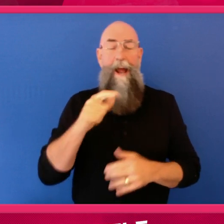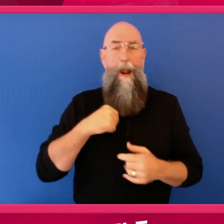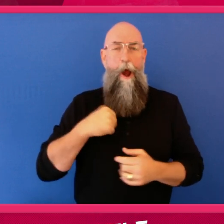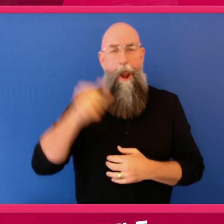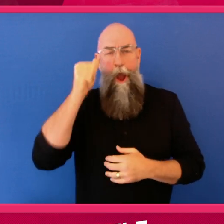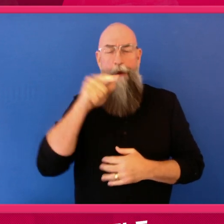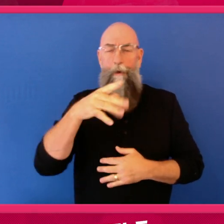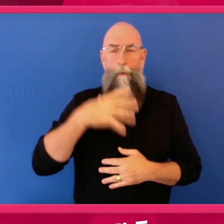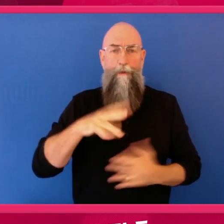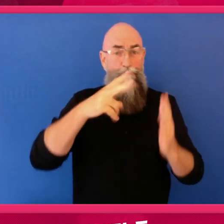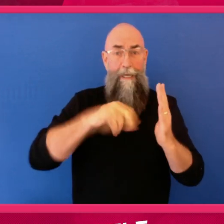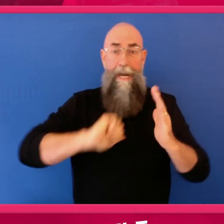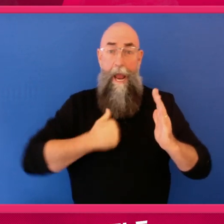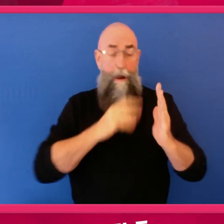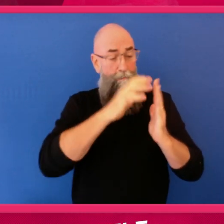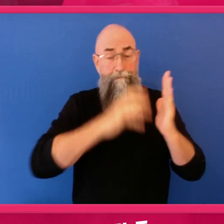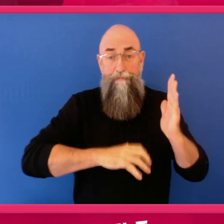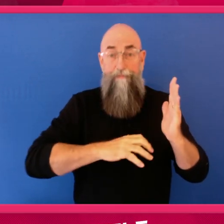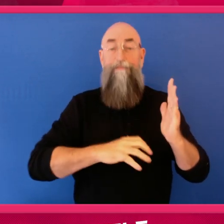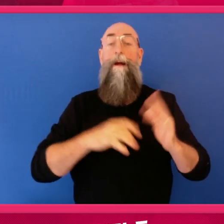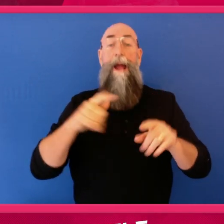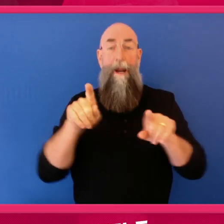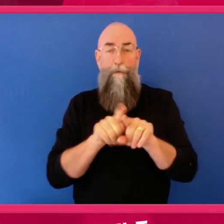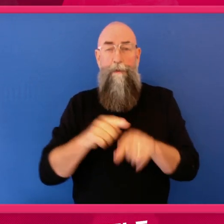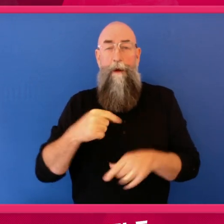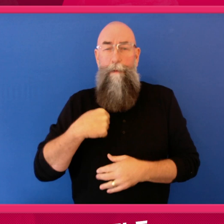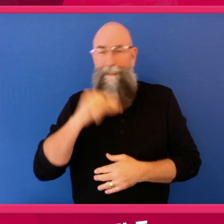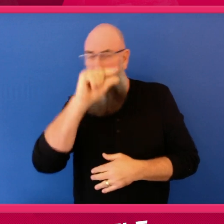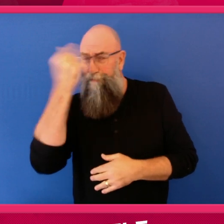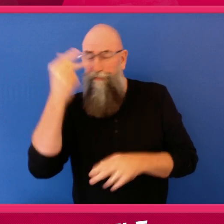our transcripts too. We're trying to make this podcast as accessible as possible. Because